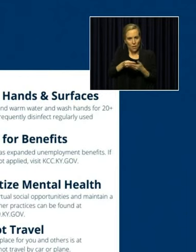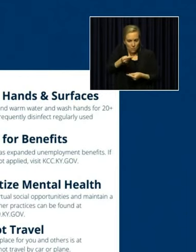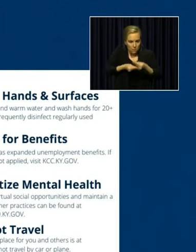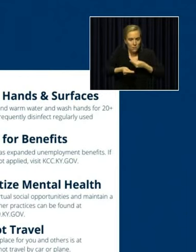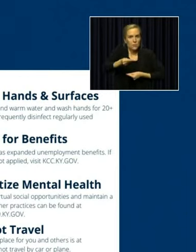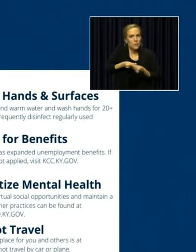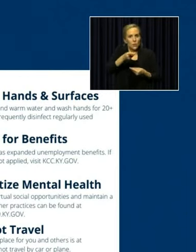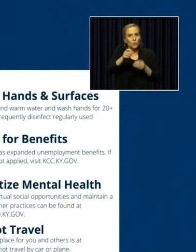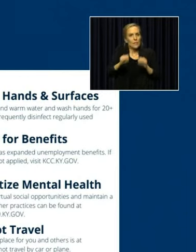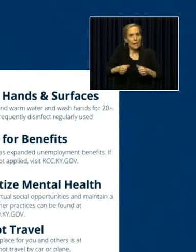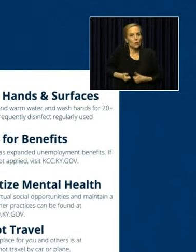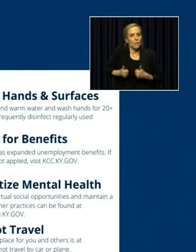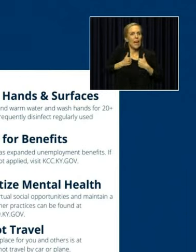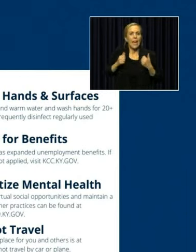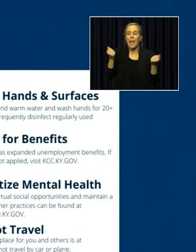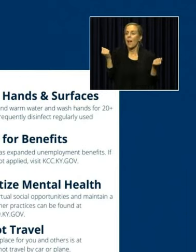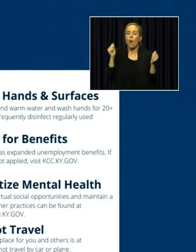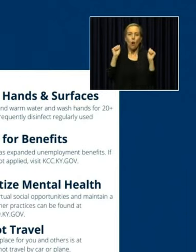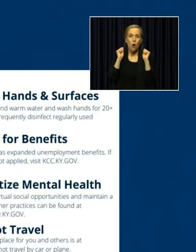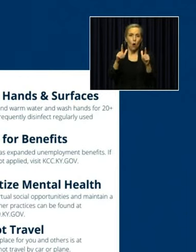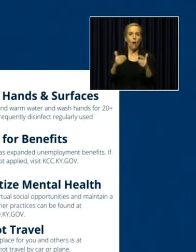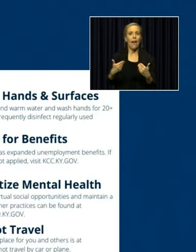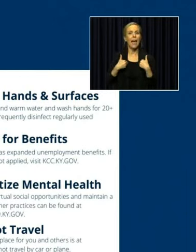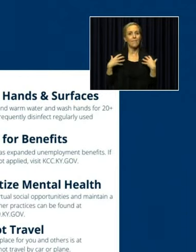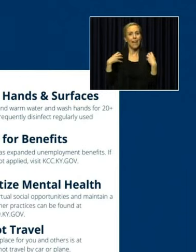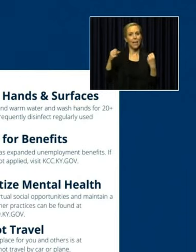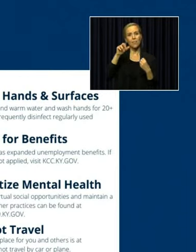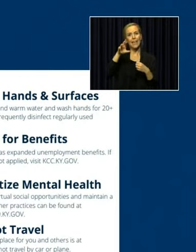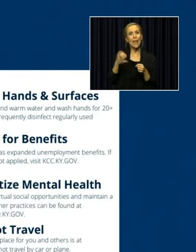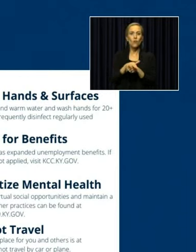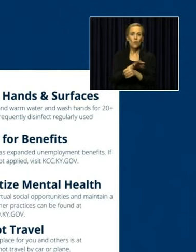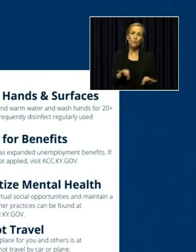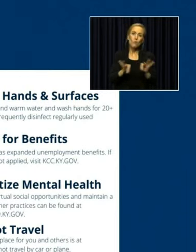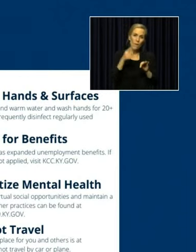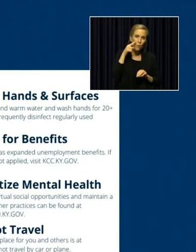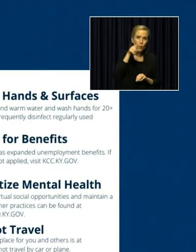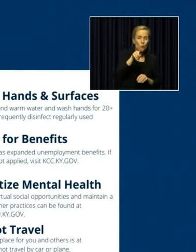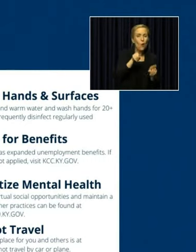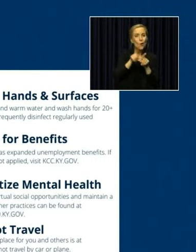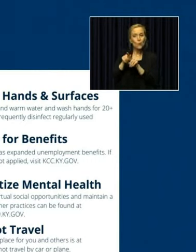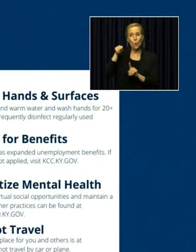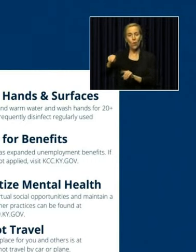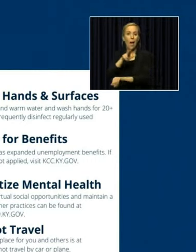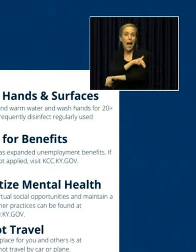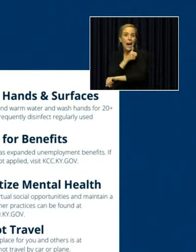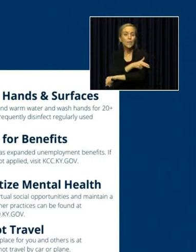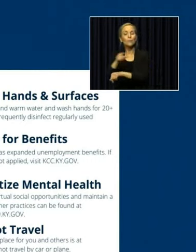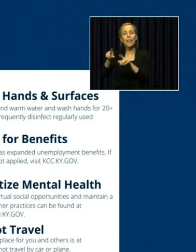BUT DO NOT TRAVEL. AND FINALLY, A REPORT NONCOMPLIANCE.